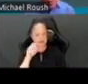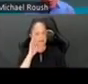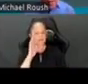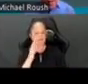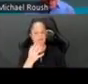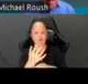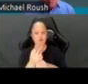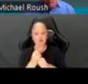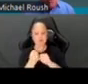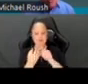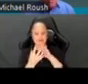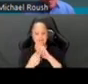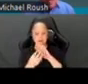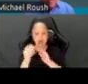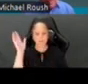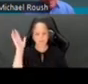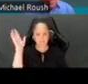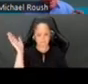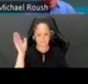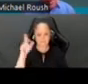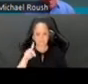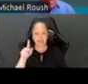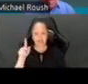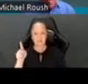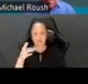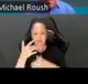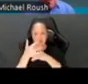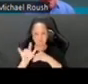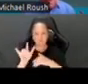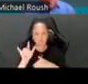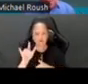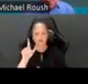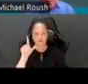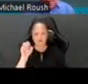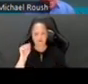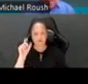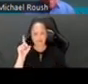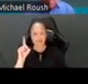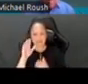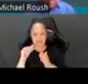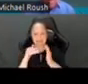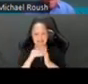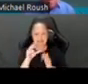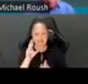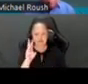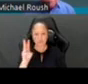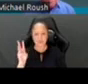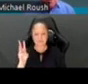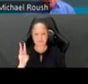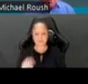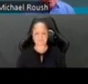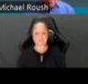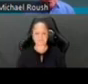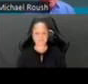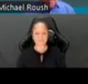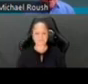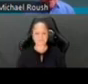Yes. They will be available on the LEAD Center web site.